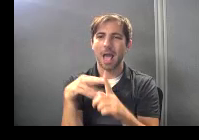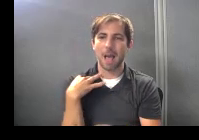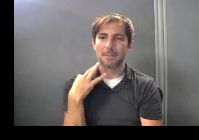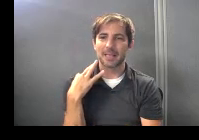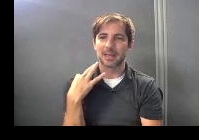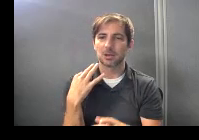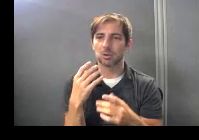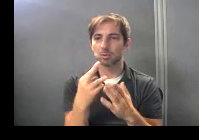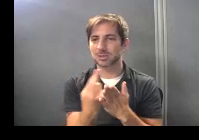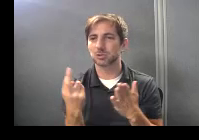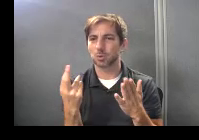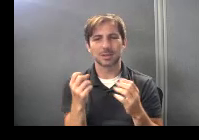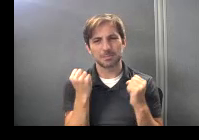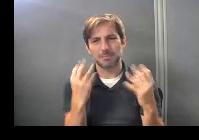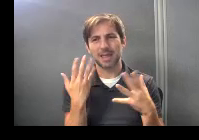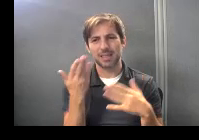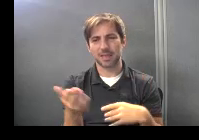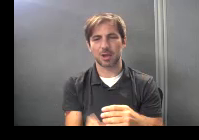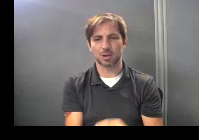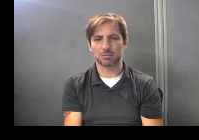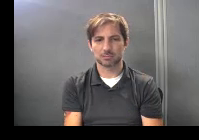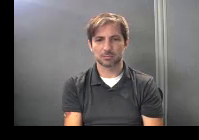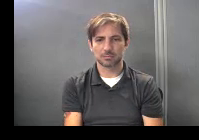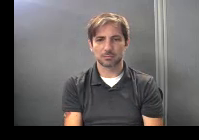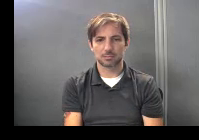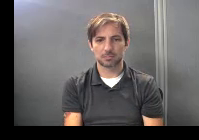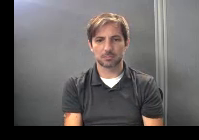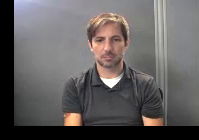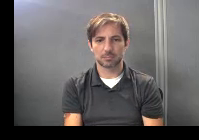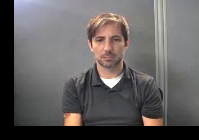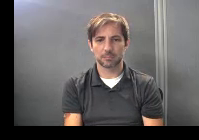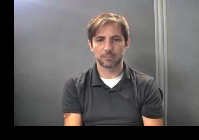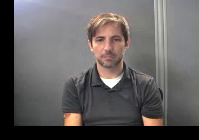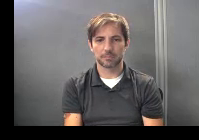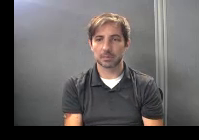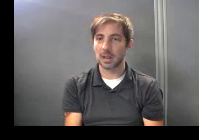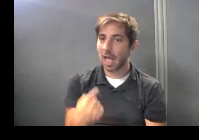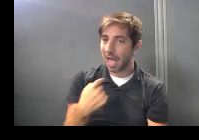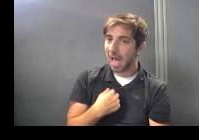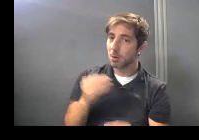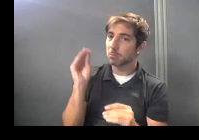I'LL TAKE THE LINKS AND PLOP THEM IN THE FACEBOOK GROUP AS WELL.